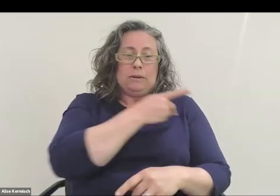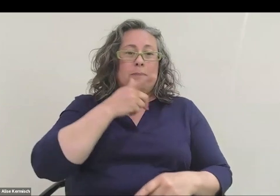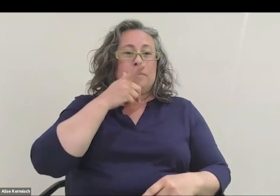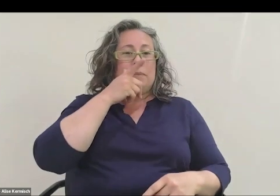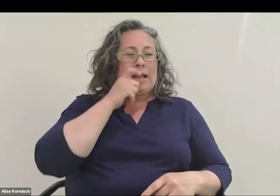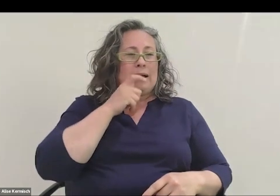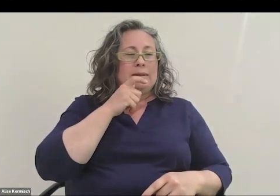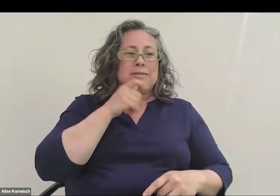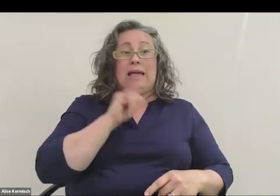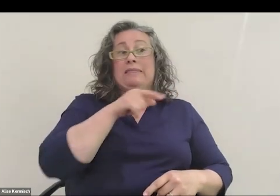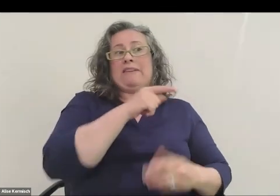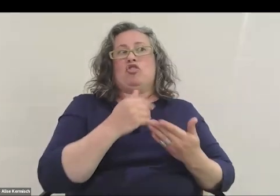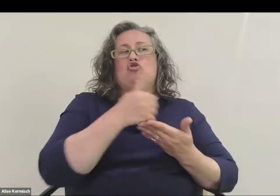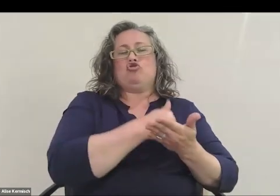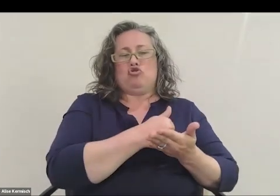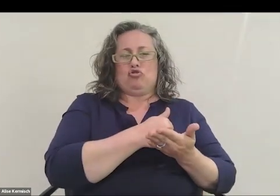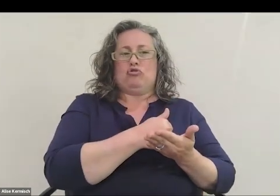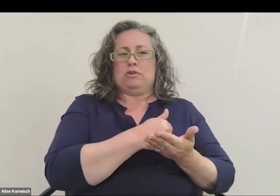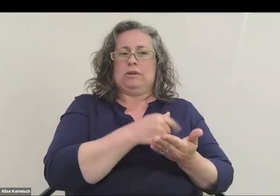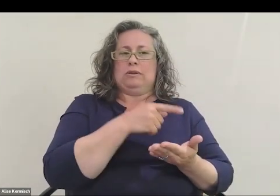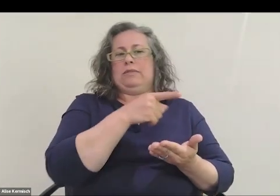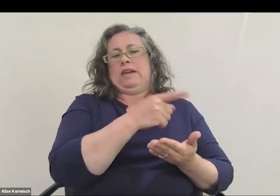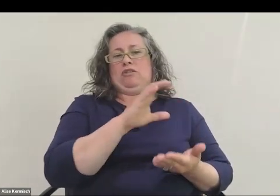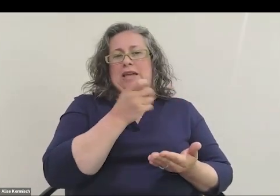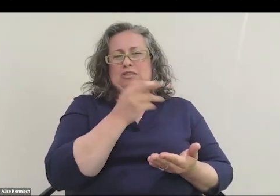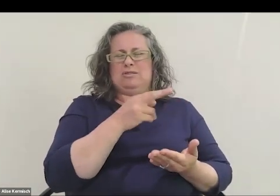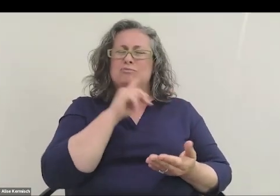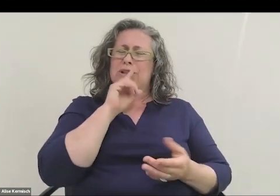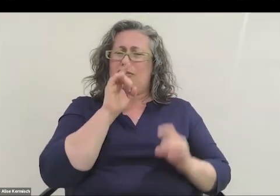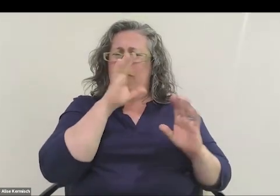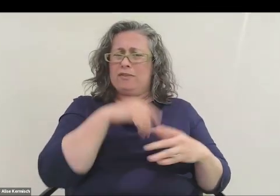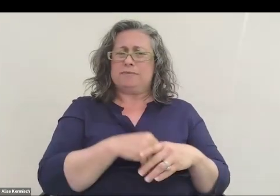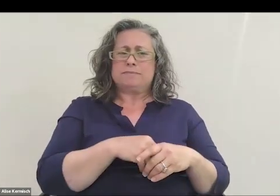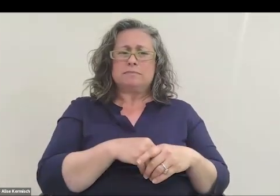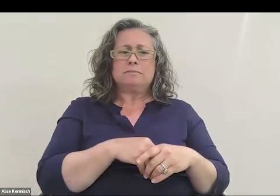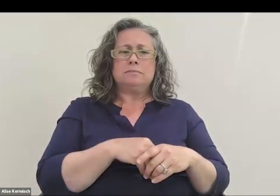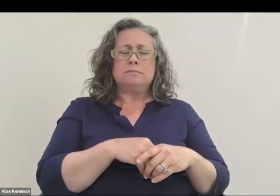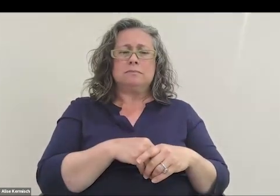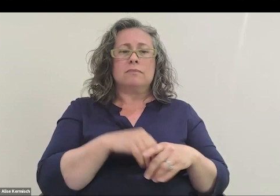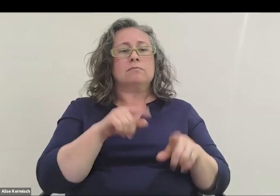or deserve the cancer that they have is really awful. Also, if you tell someone you have lung cancer,